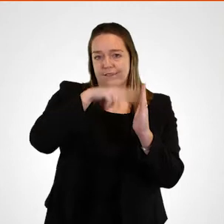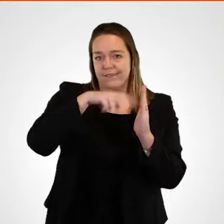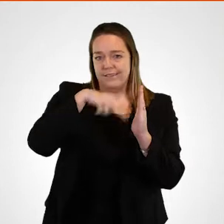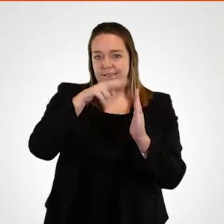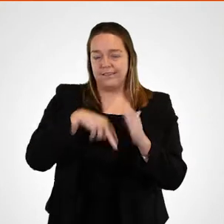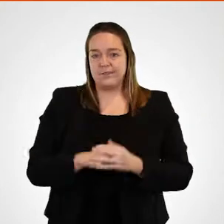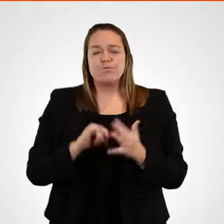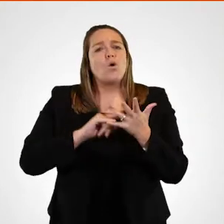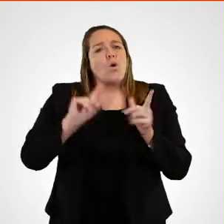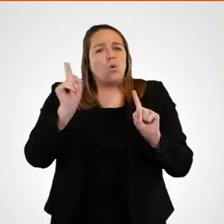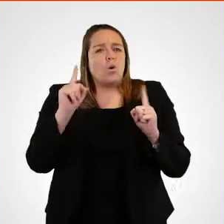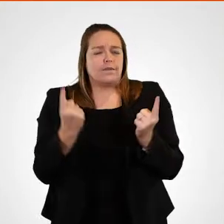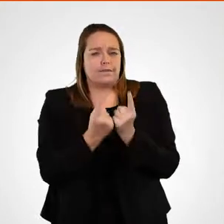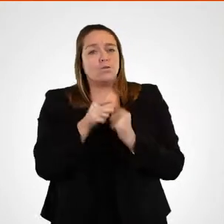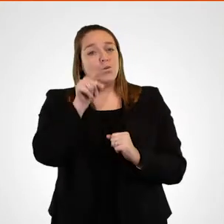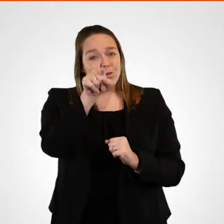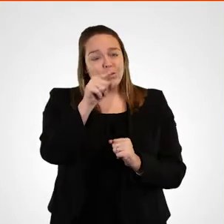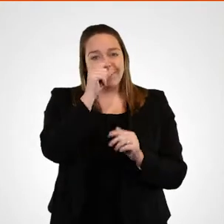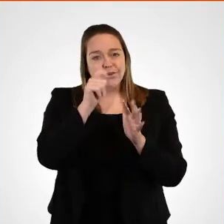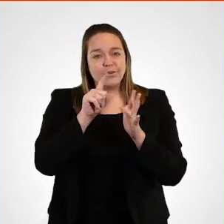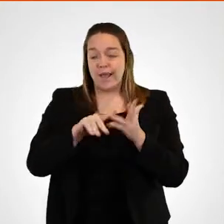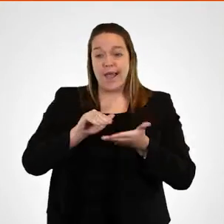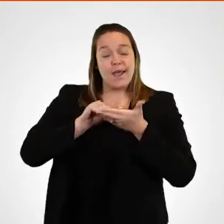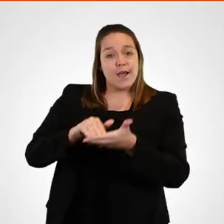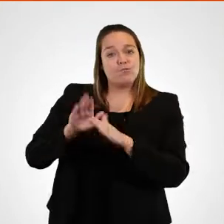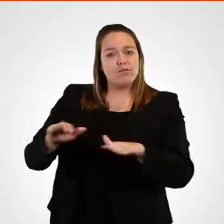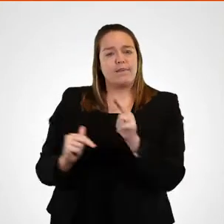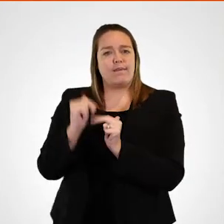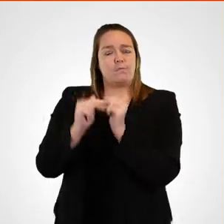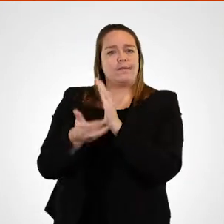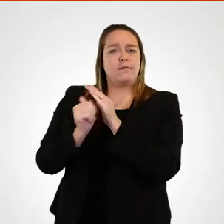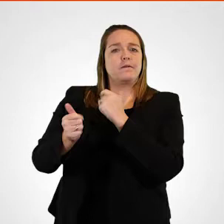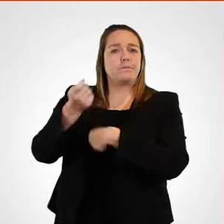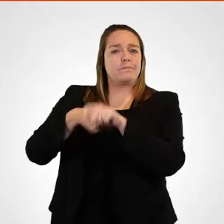and what are the things that you can do to help them develop those skills.